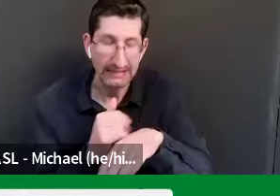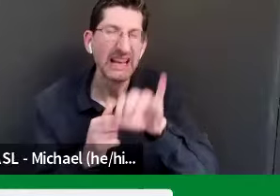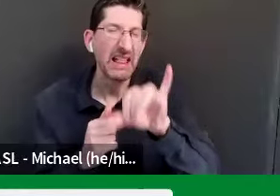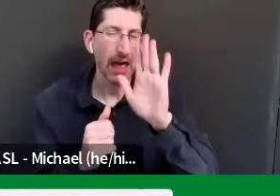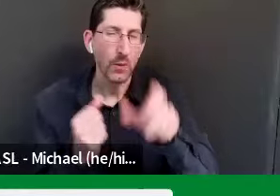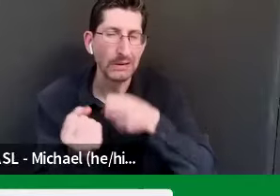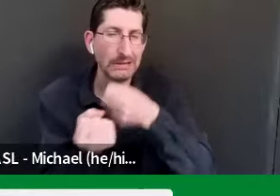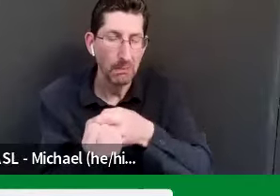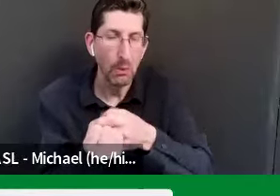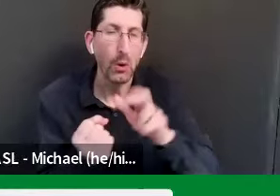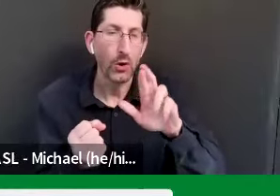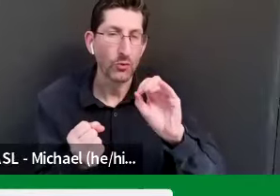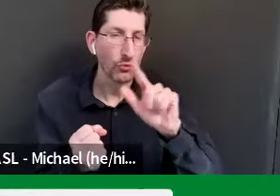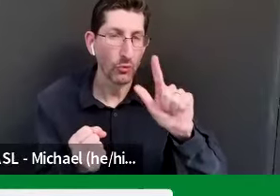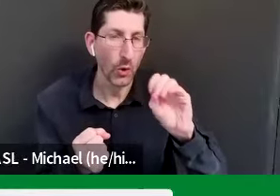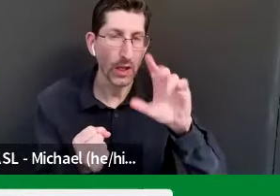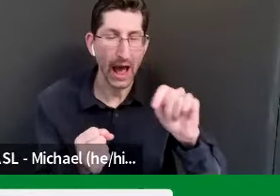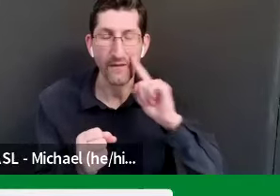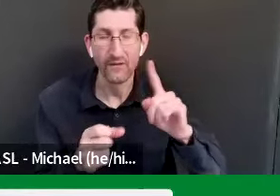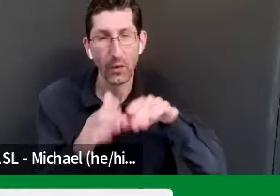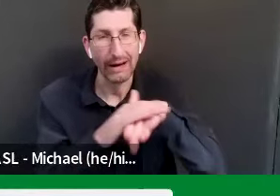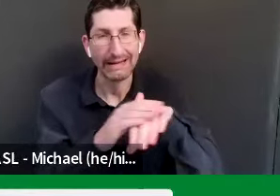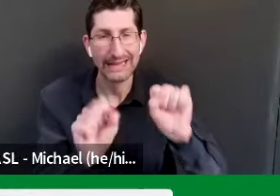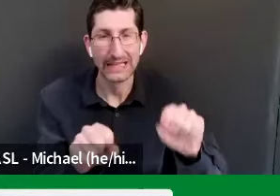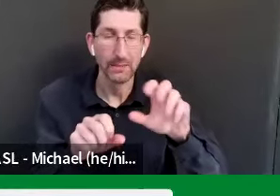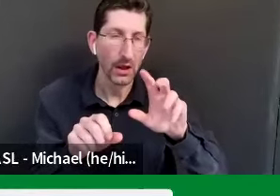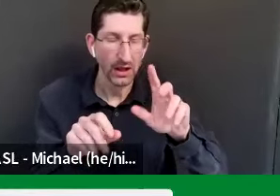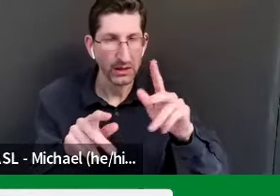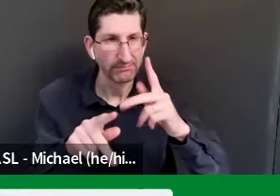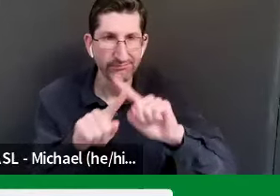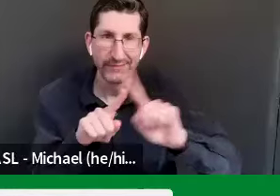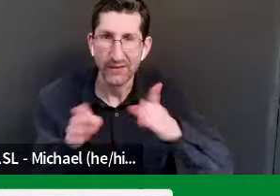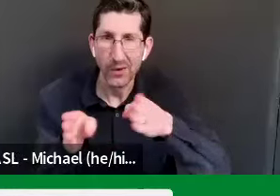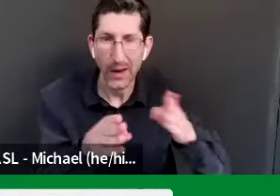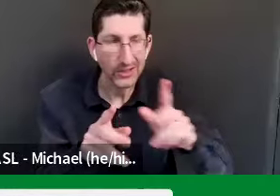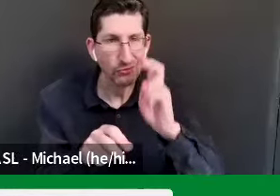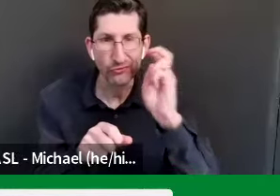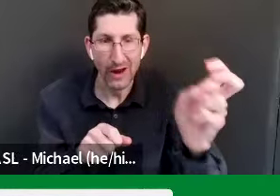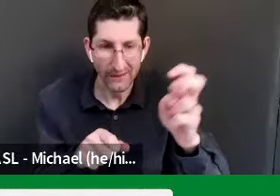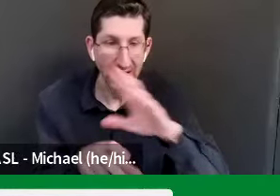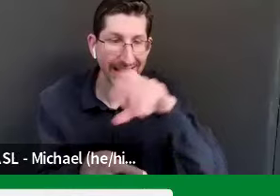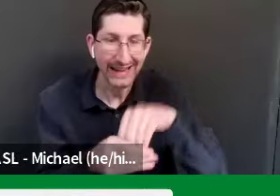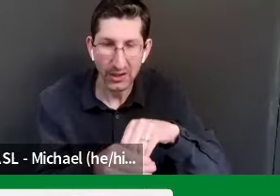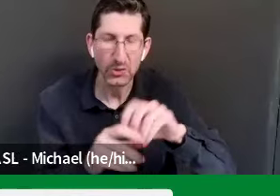WORKING GROUP, FIRST ONE BEING BLIND AND LOW VISION ACCESSIBILITY, WHICH WILL SUPPORT THE ROLL-OUT OF ACCESSIBLE